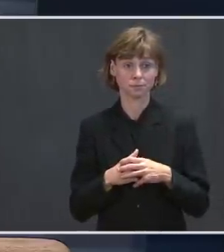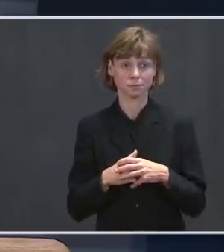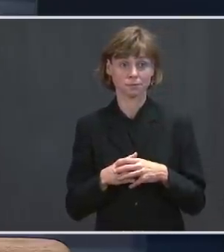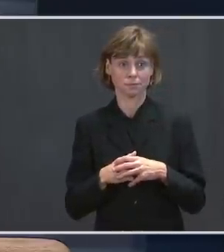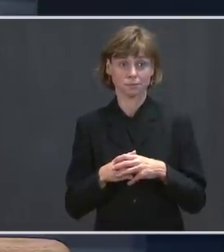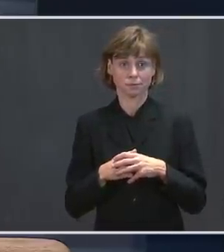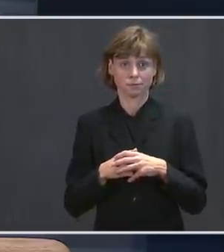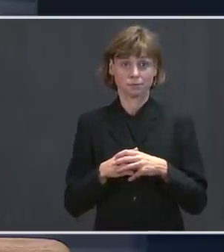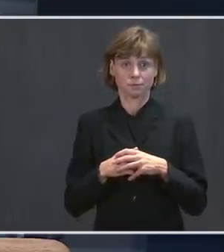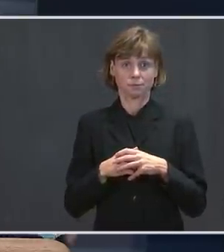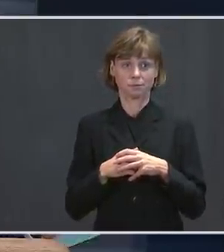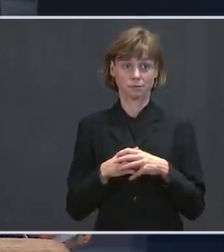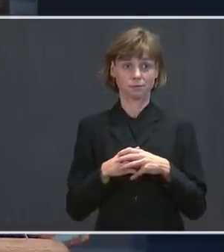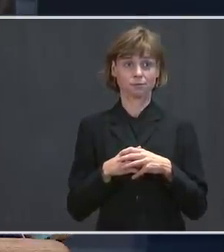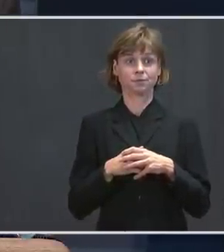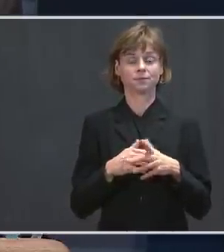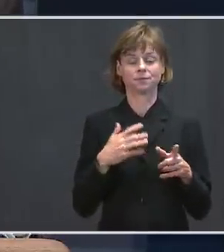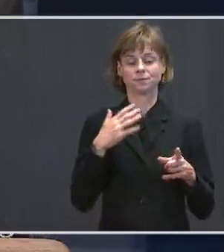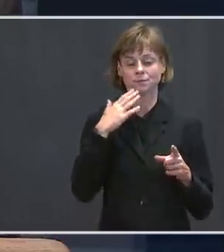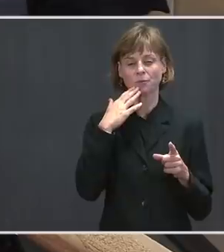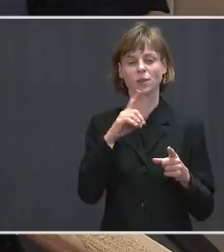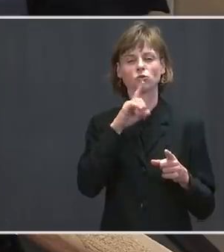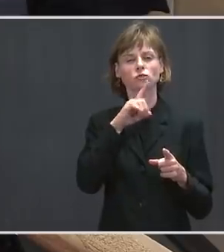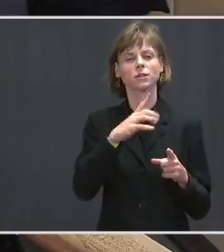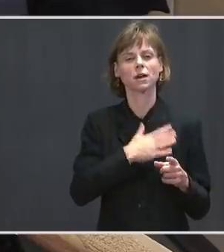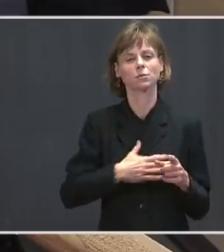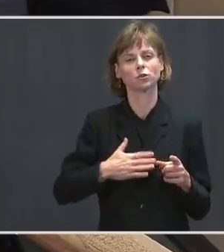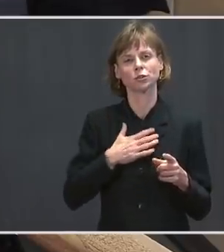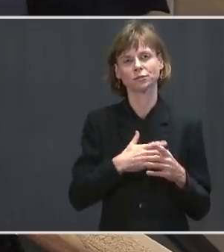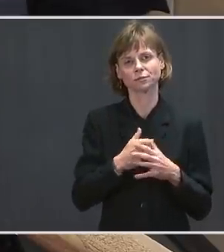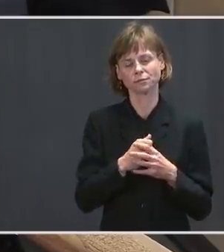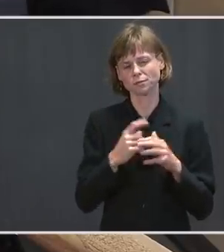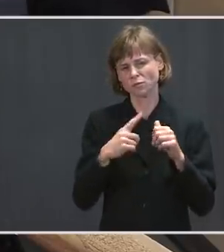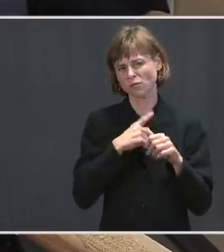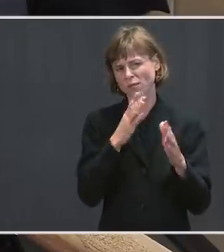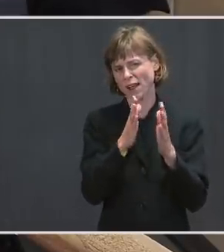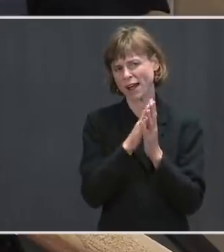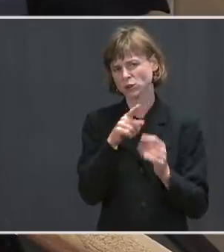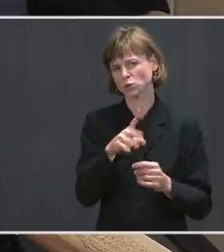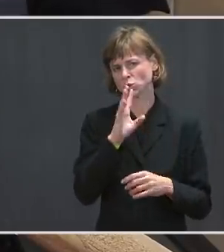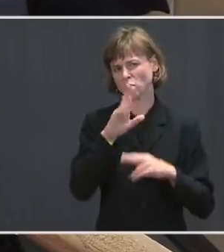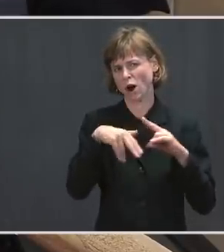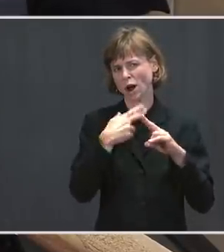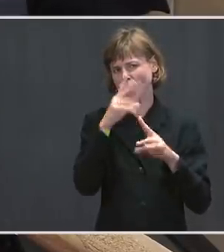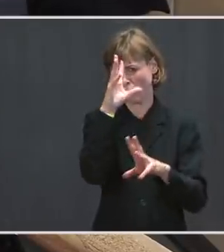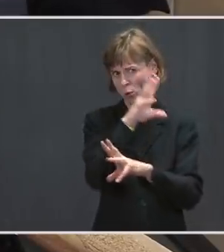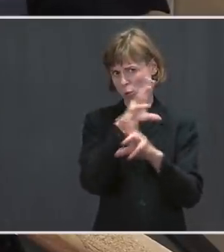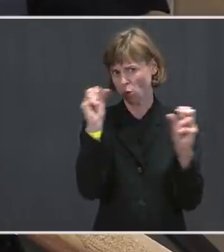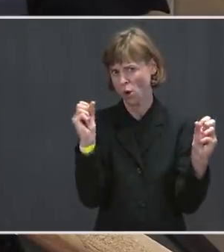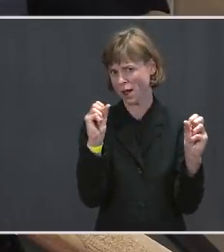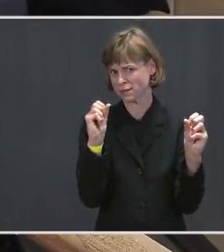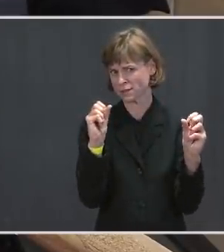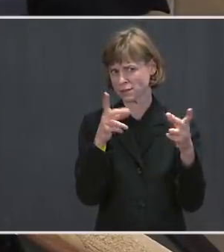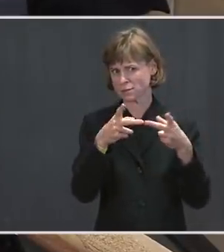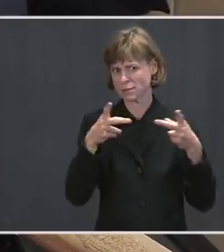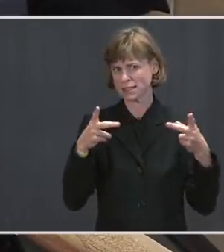The Press: Jake, thanks for being in the room, we appreciate it. First, I want to ask you, you speak about the president's position of strength. As it relates to Russia, what does it say